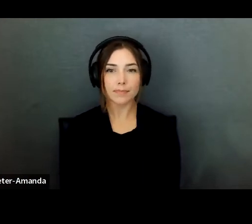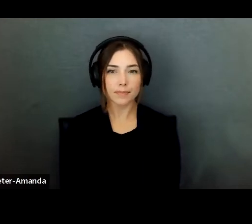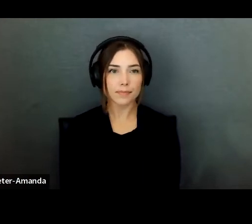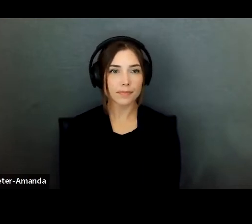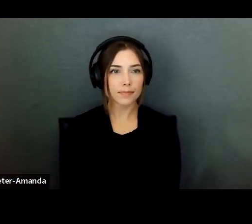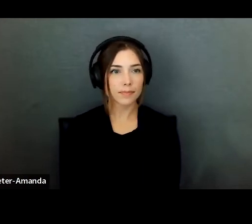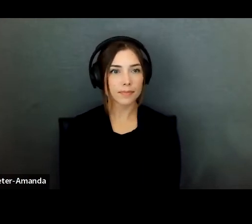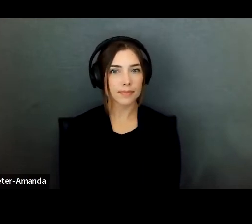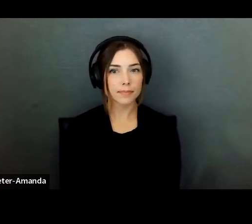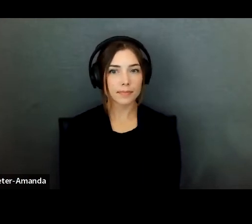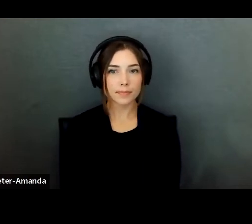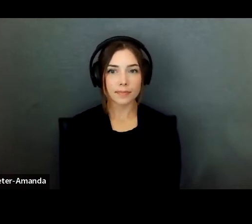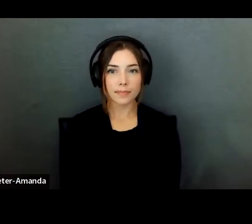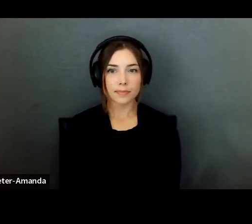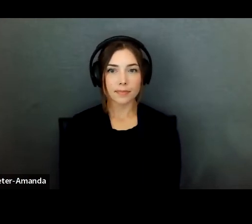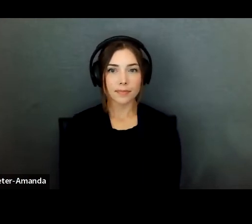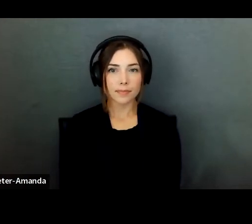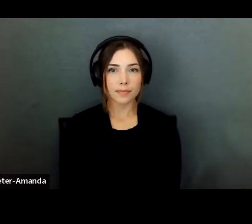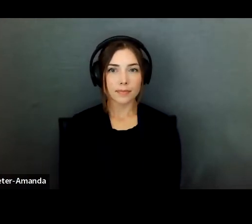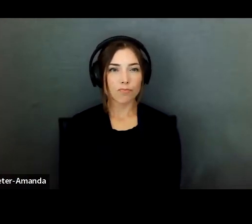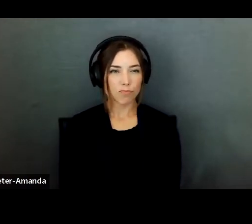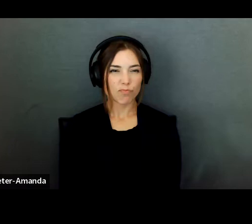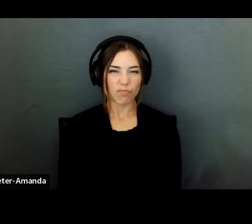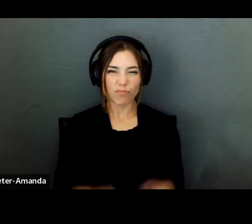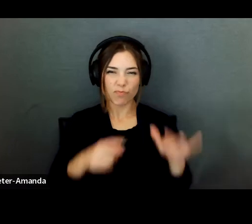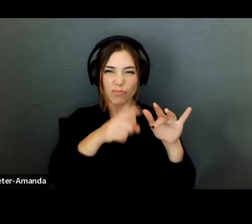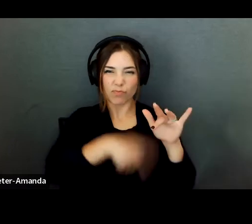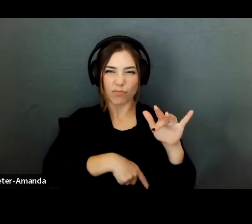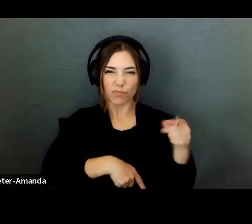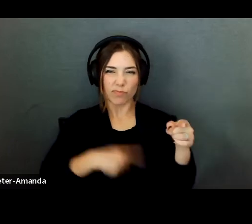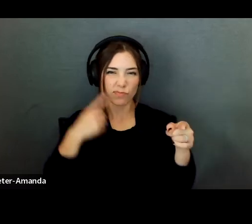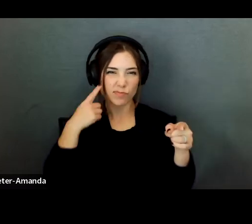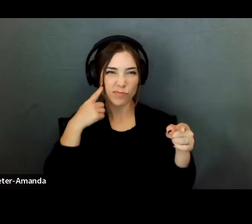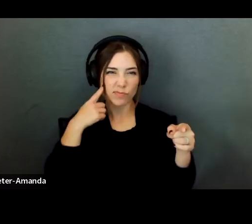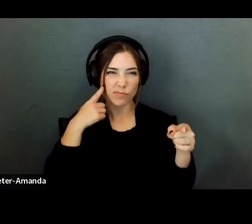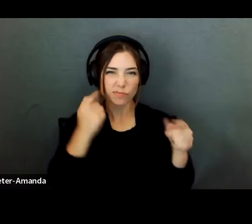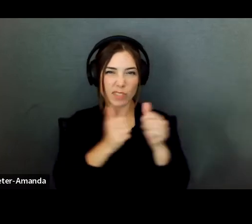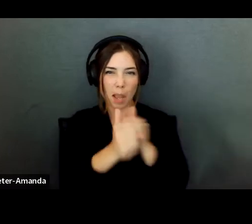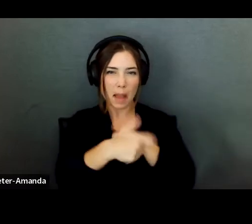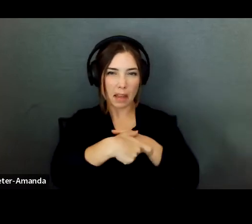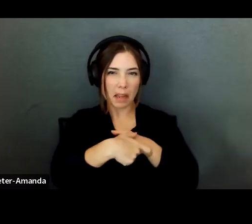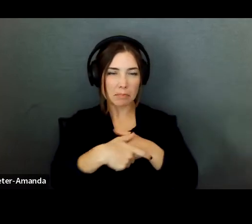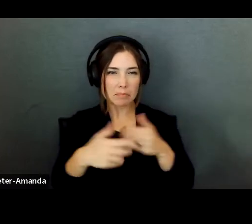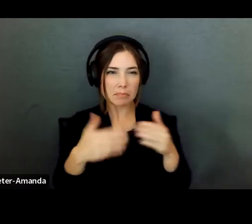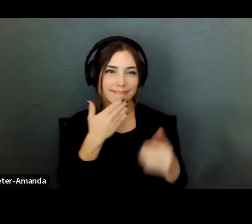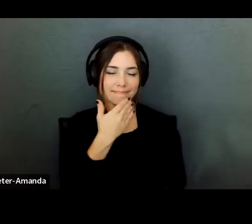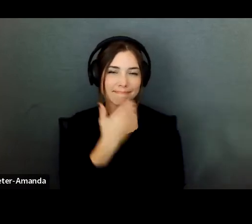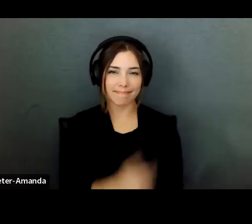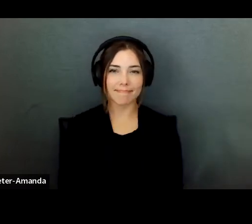So yeah we should skip this one too. Yeah. All right.